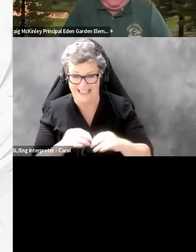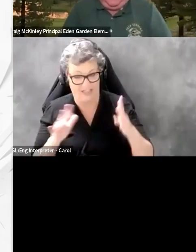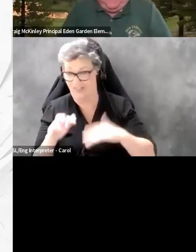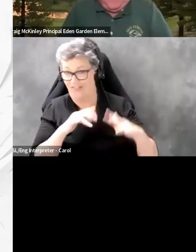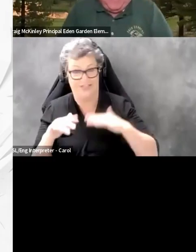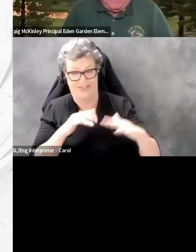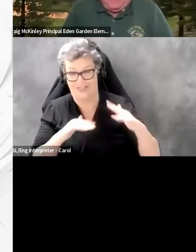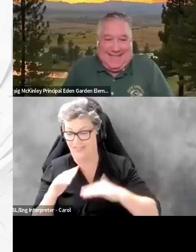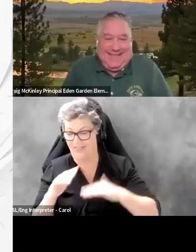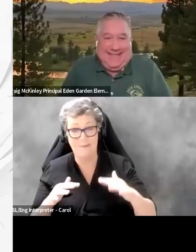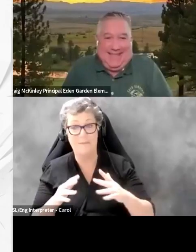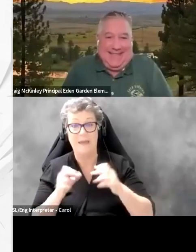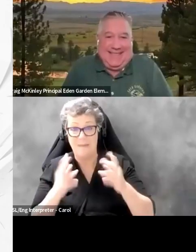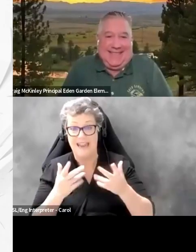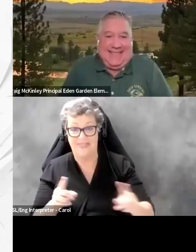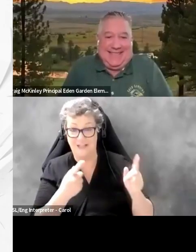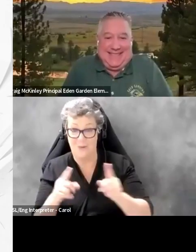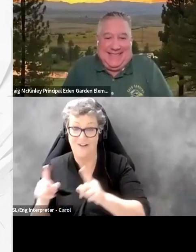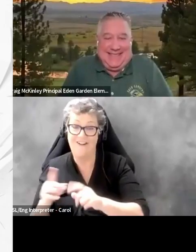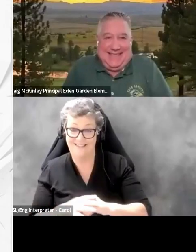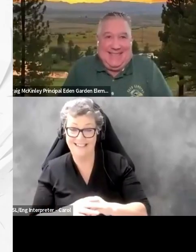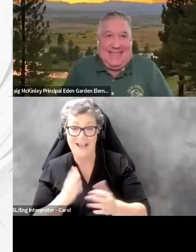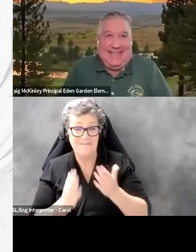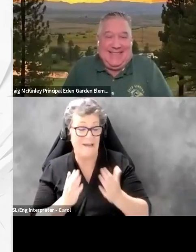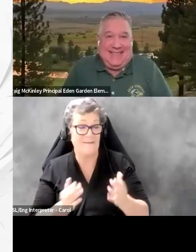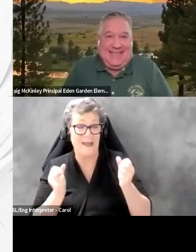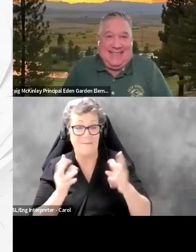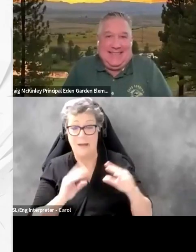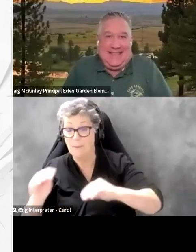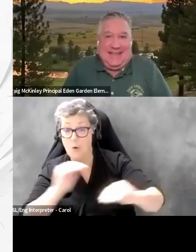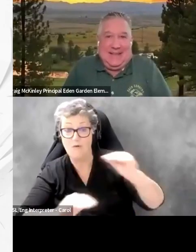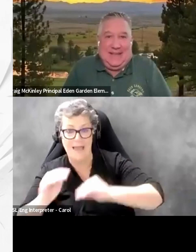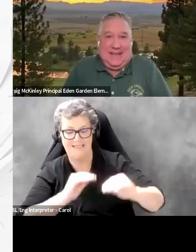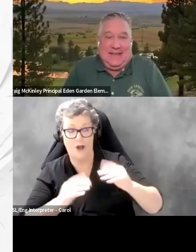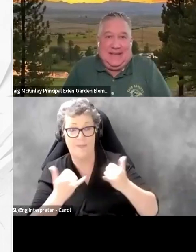there there might be a lot of things around. There might be a lot of movement on the playground.